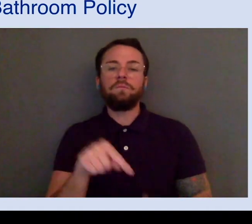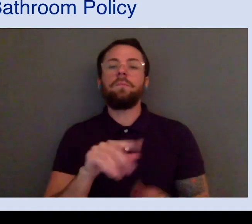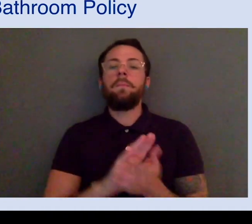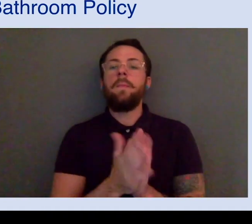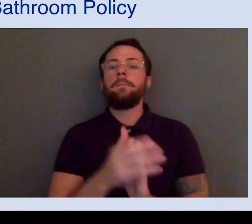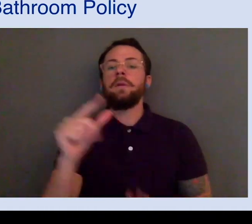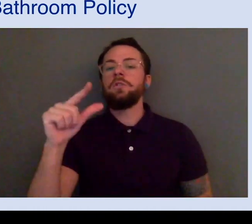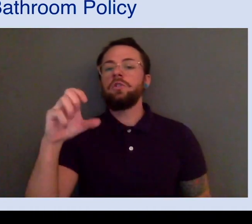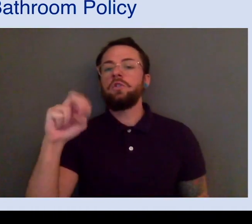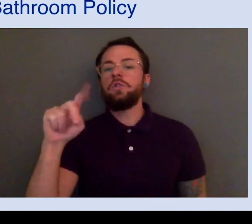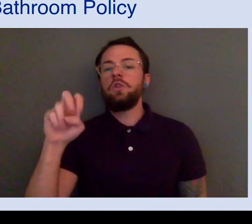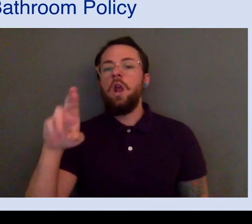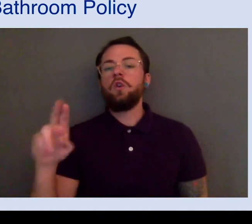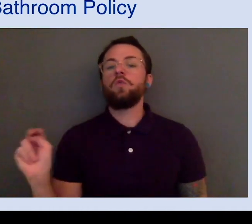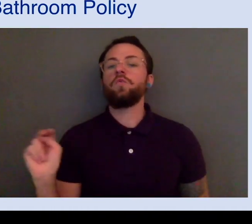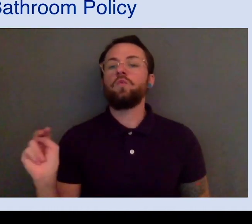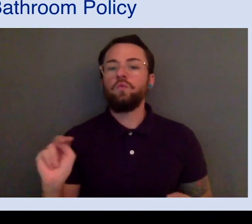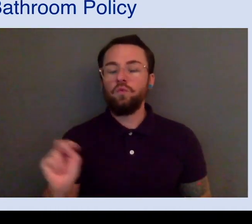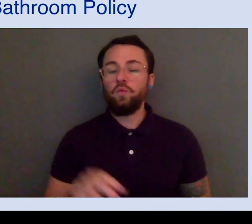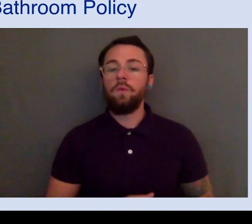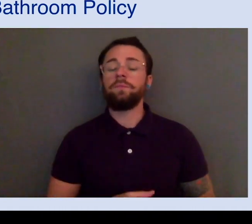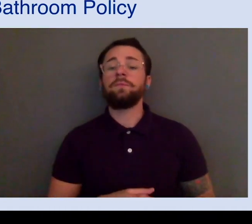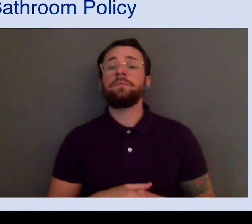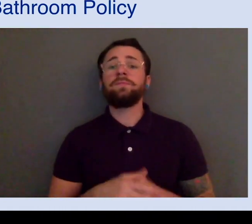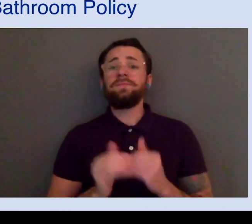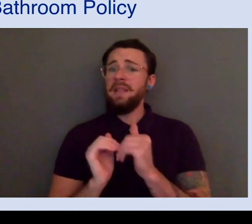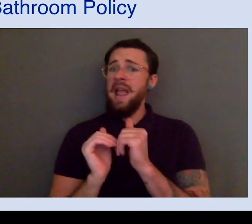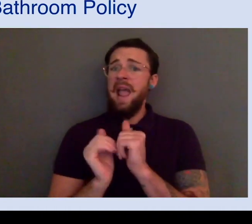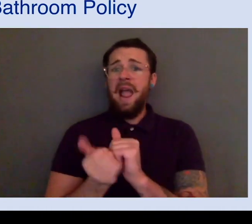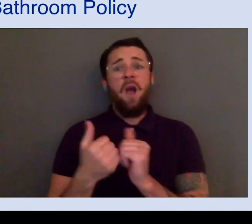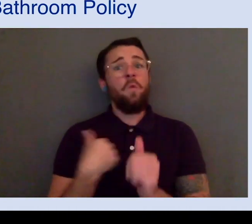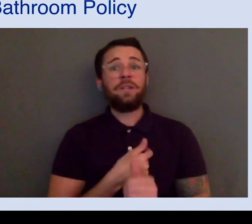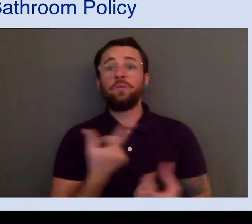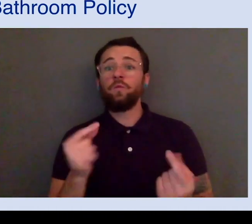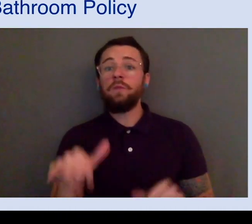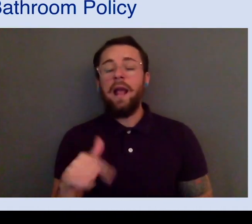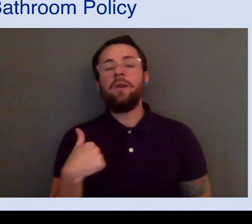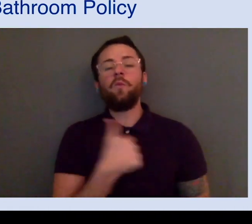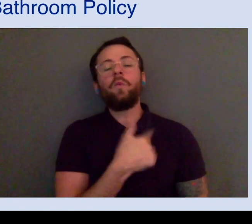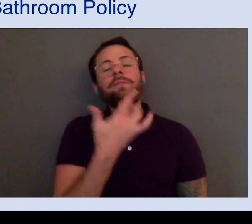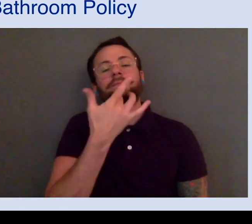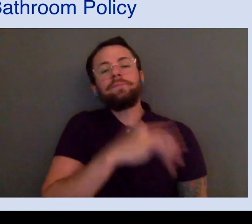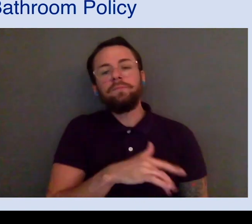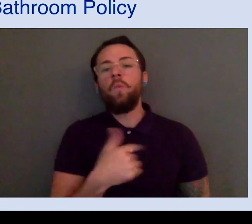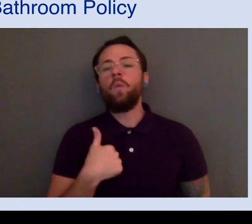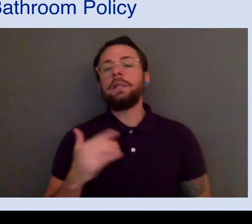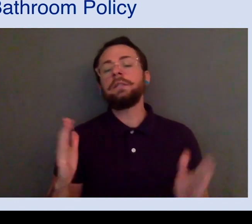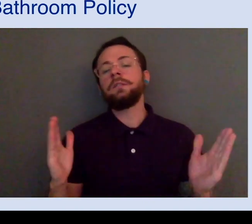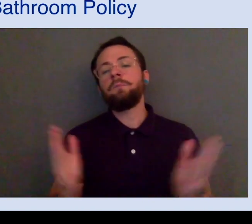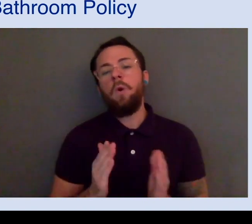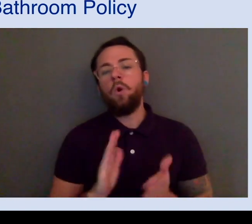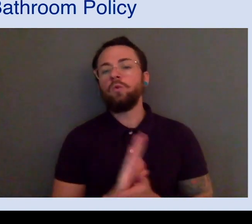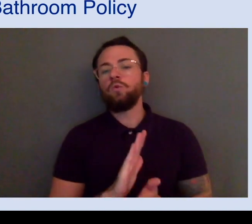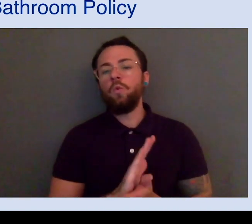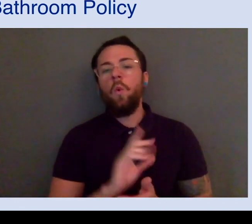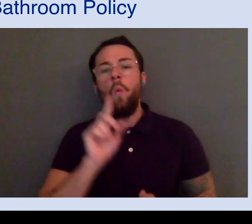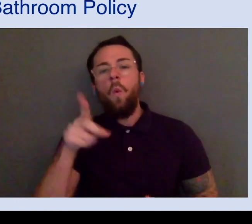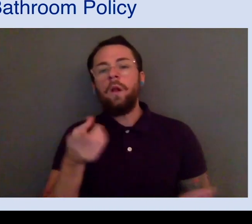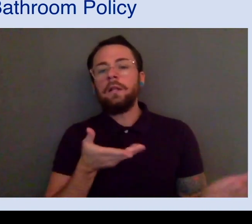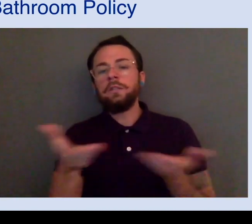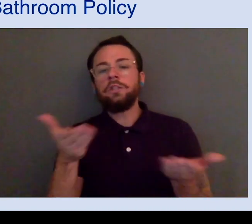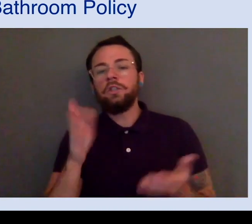We decided that all of our bathrooms would be gender neutral at our school.